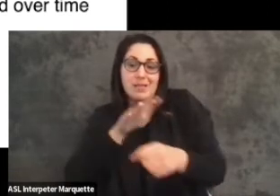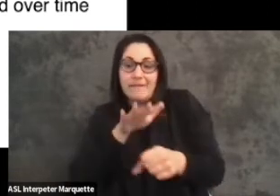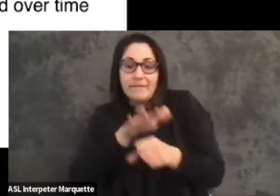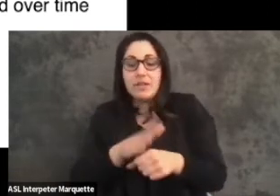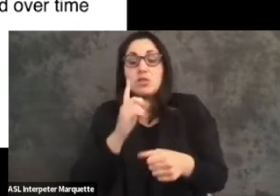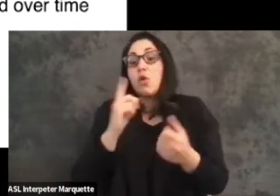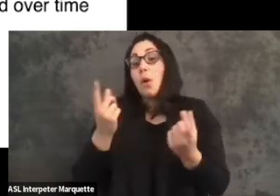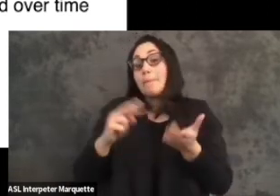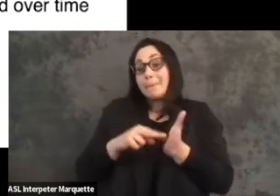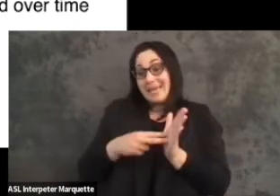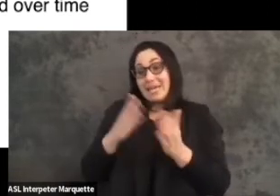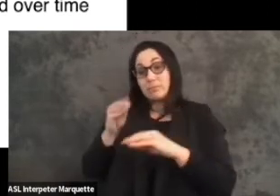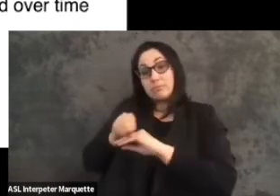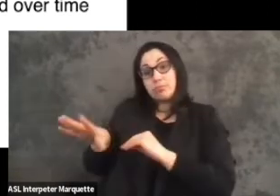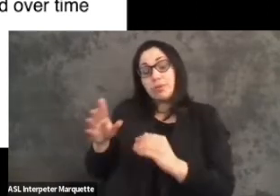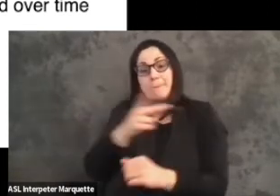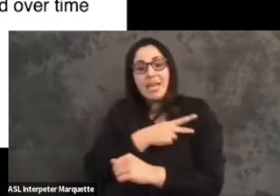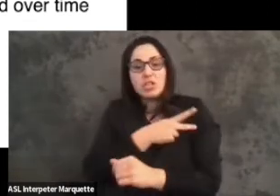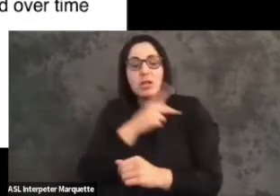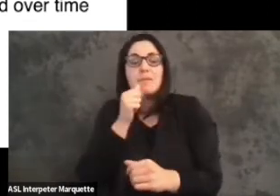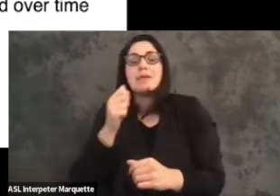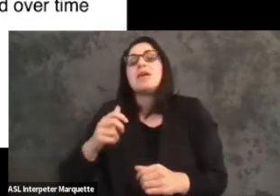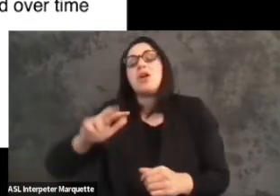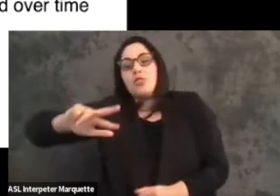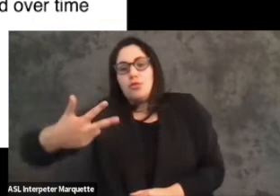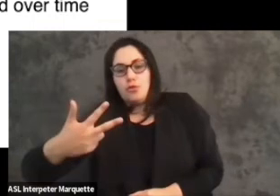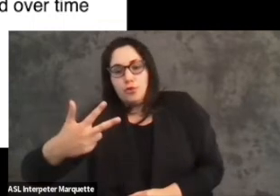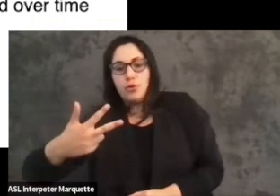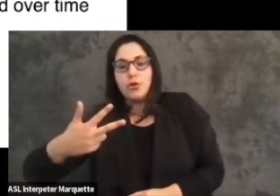difference between people with and without HIV. What does this mean for my patients,